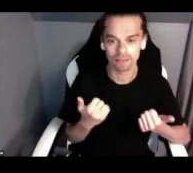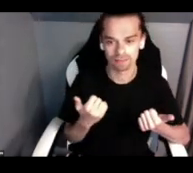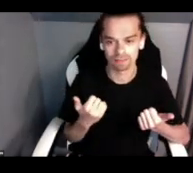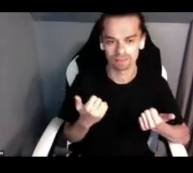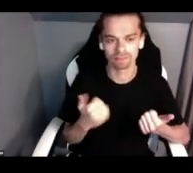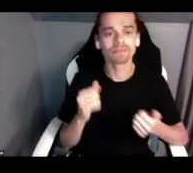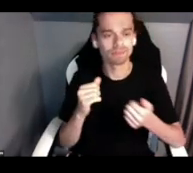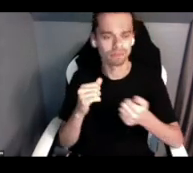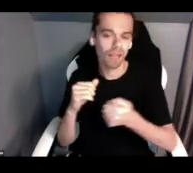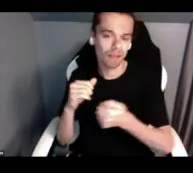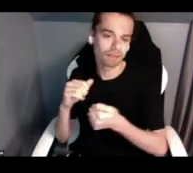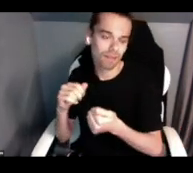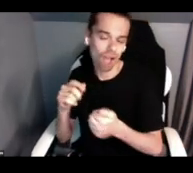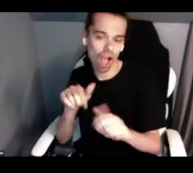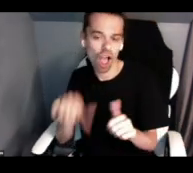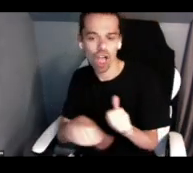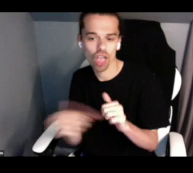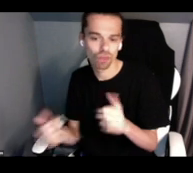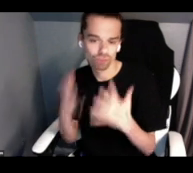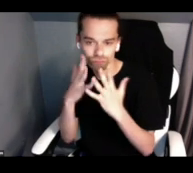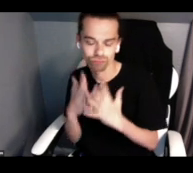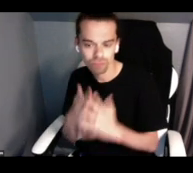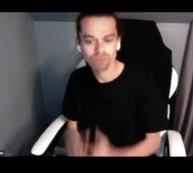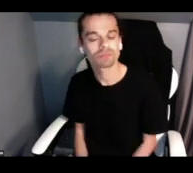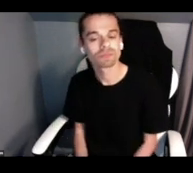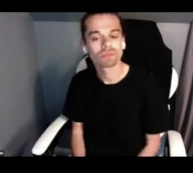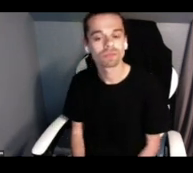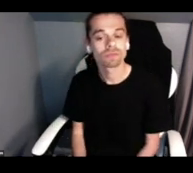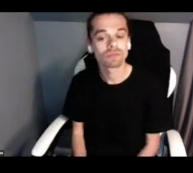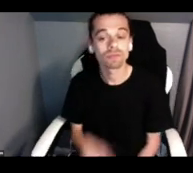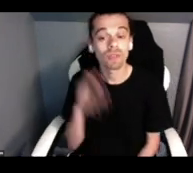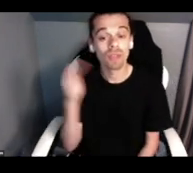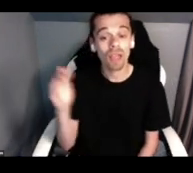Our second aim is to develop new or locate